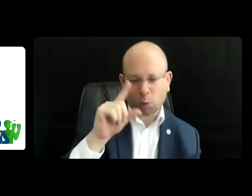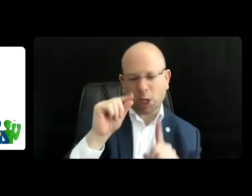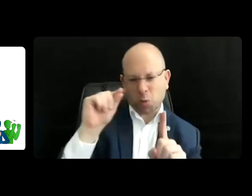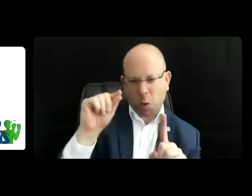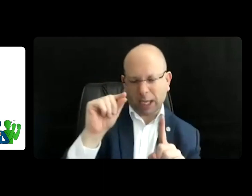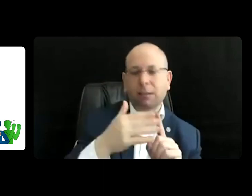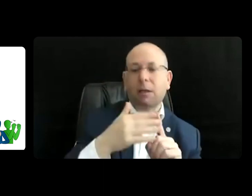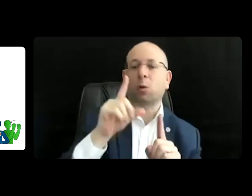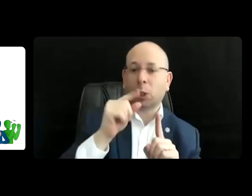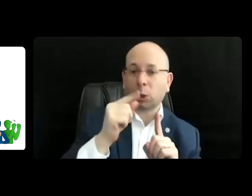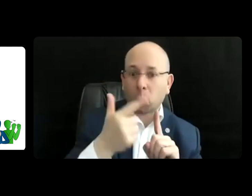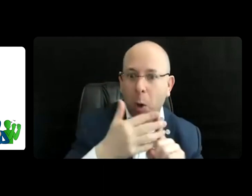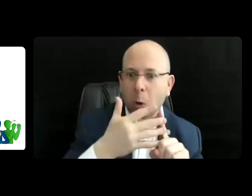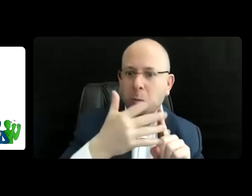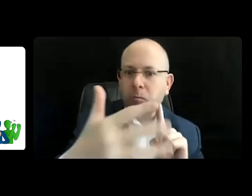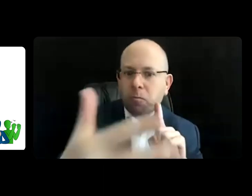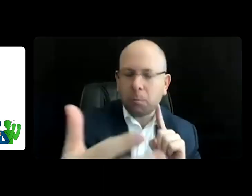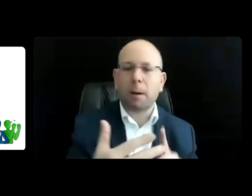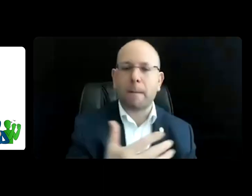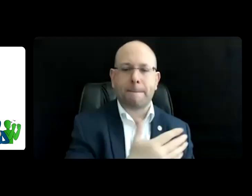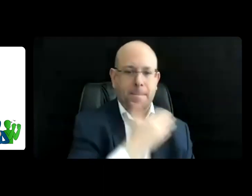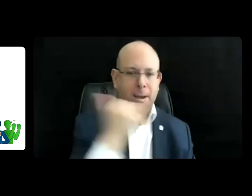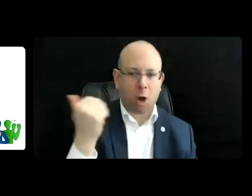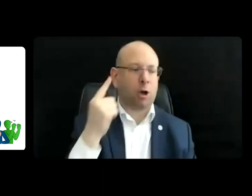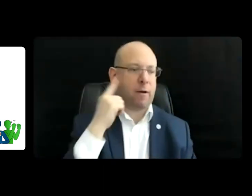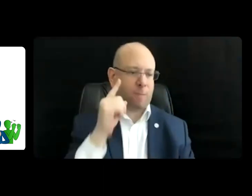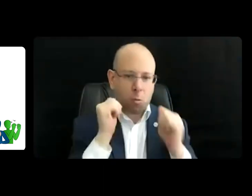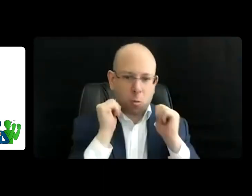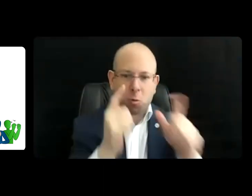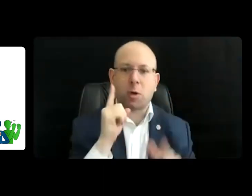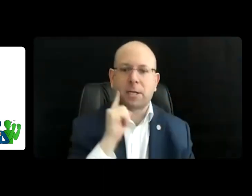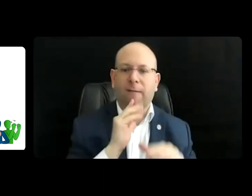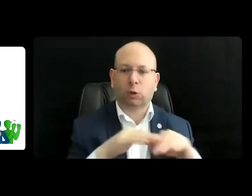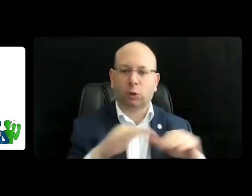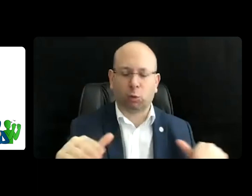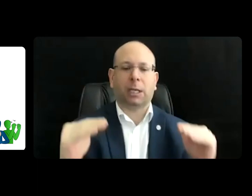So as we look here for the year 2020 and forwards, we want to make